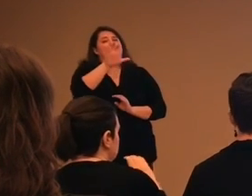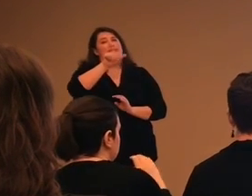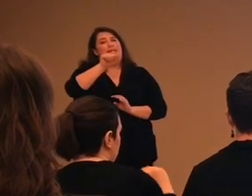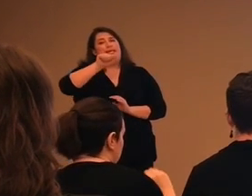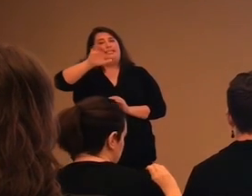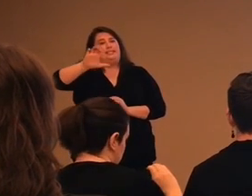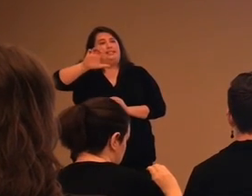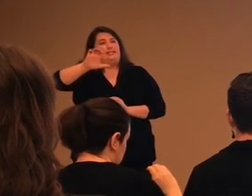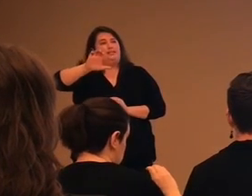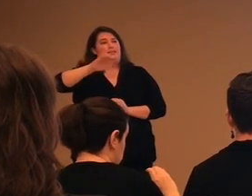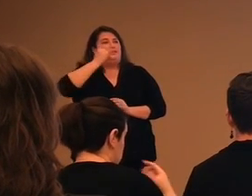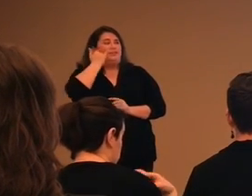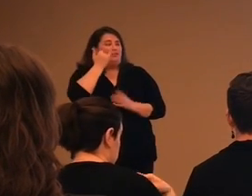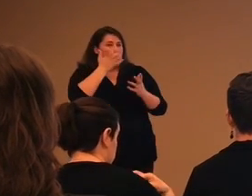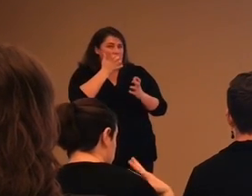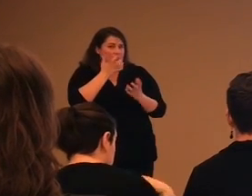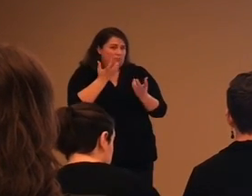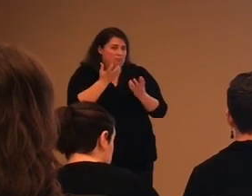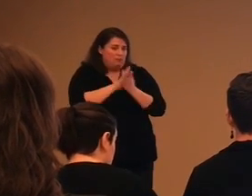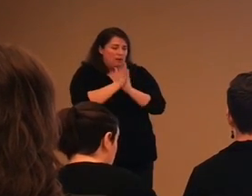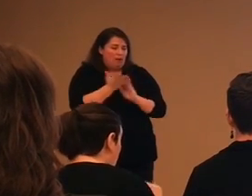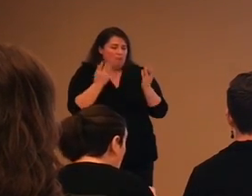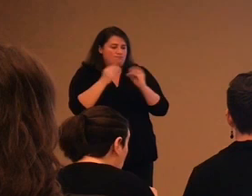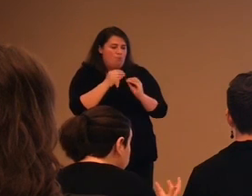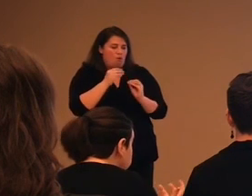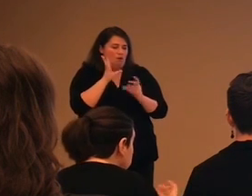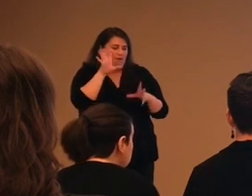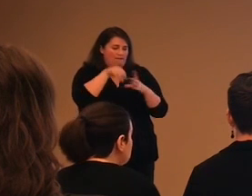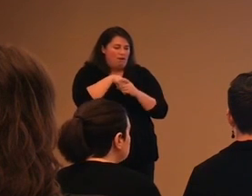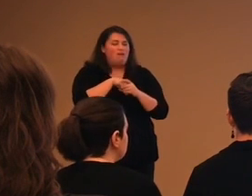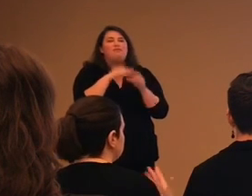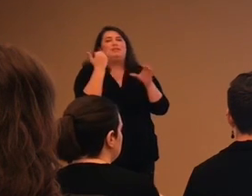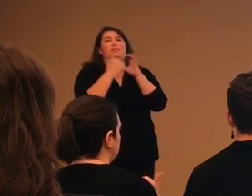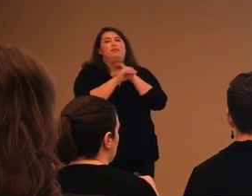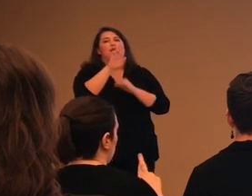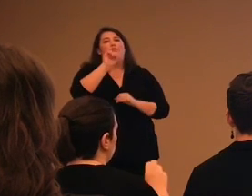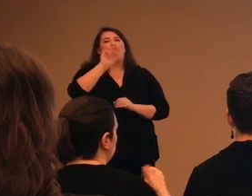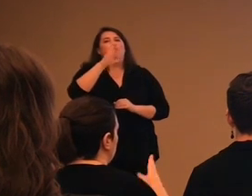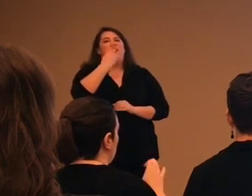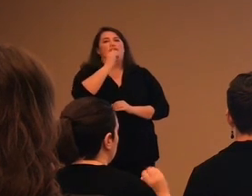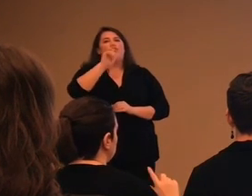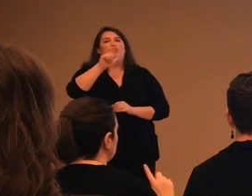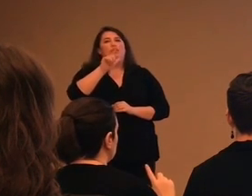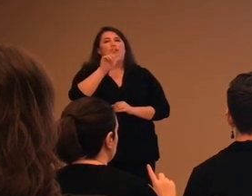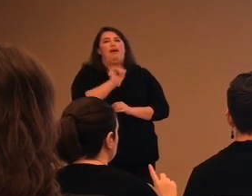If you want to become more involved you can email rachel at Melton at mind's eye radio